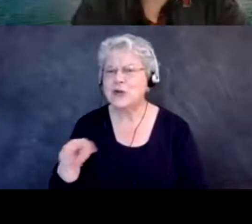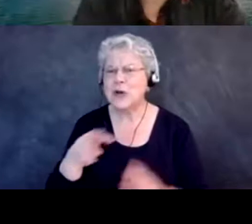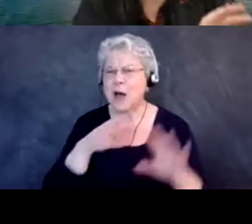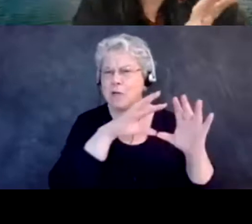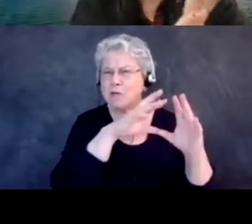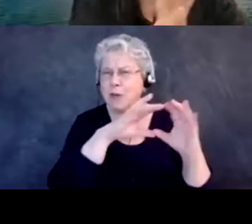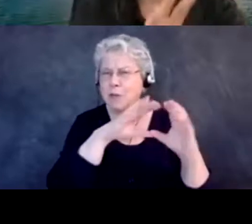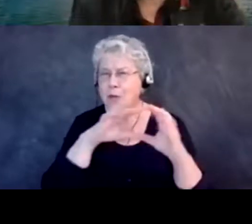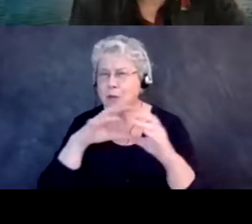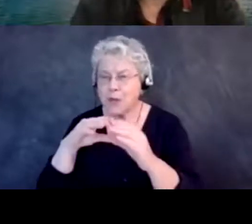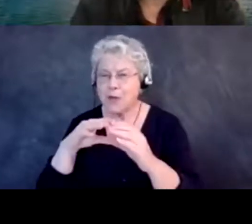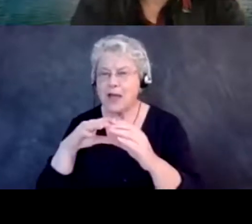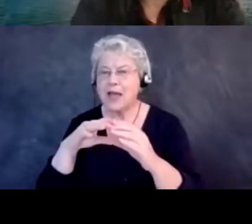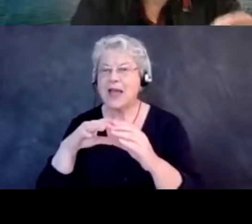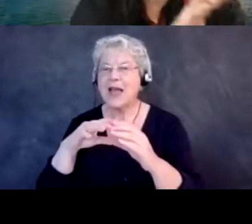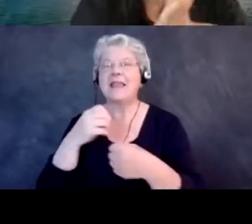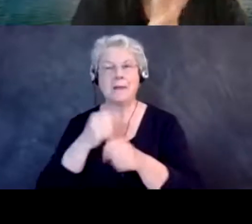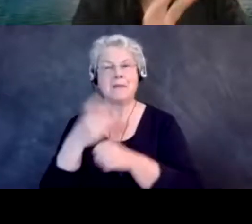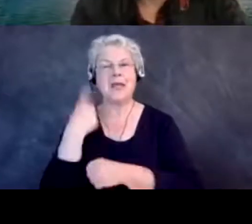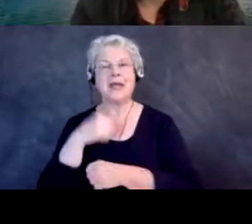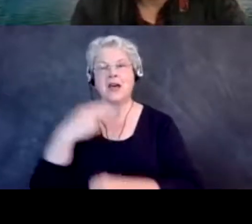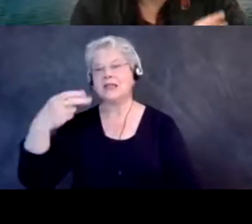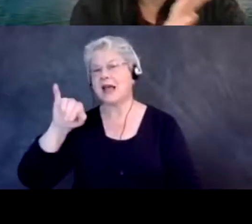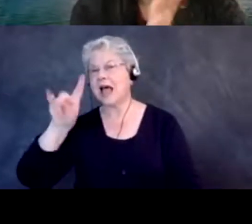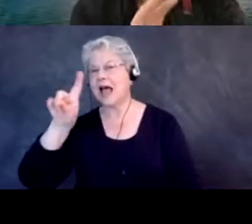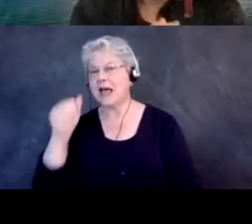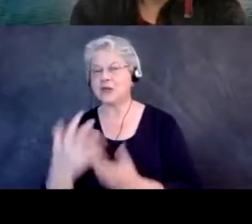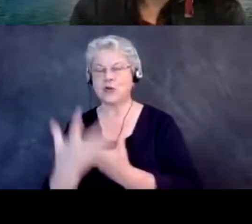like that which makes us Haida is to encompass our spirituality, our language, our culture.